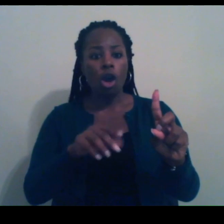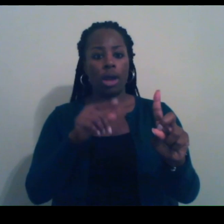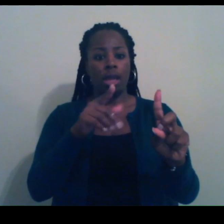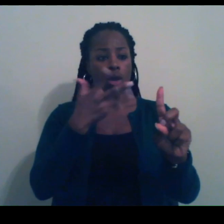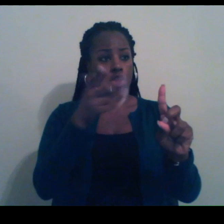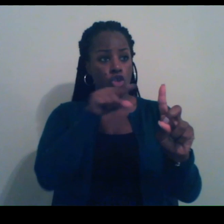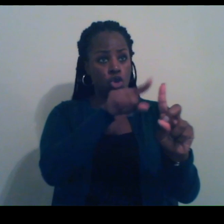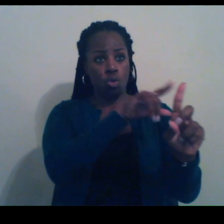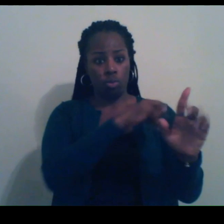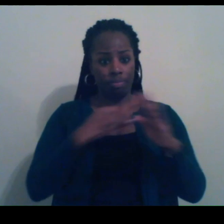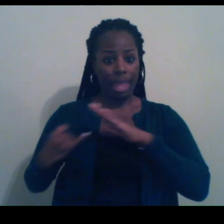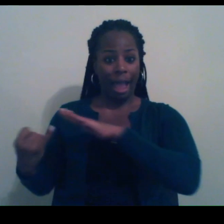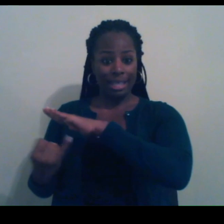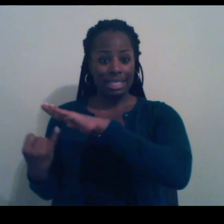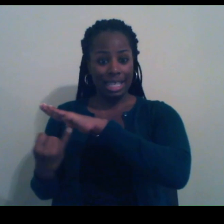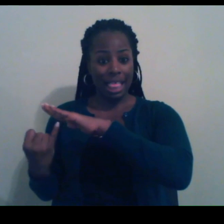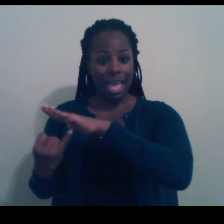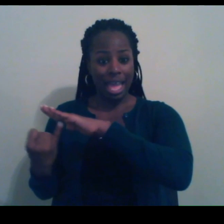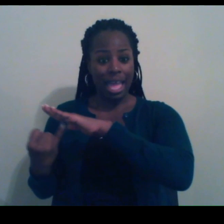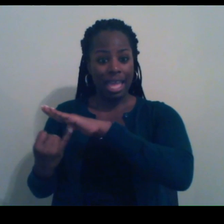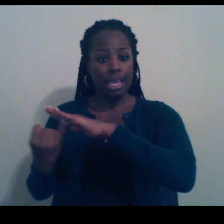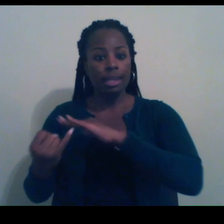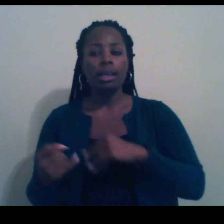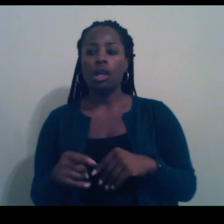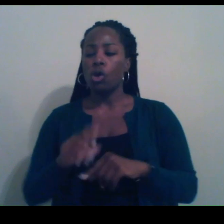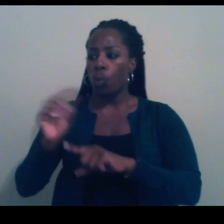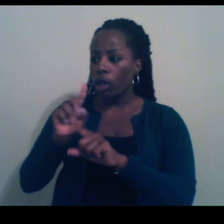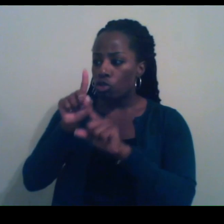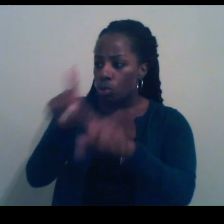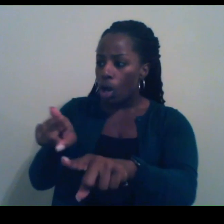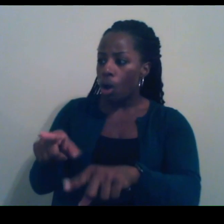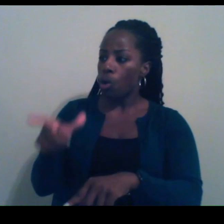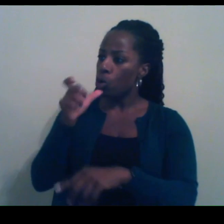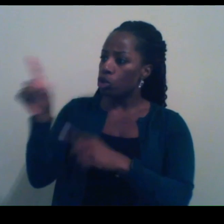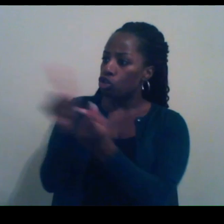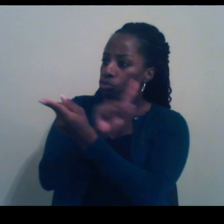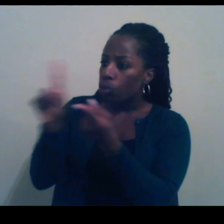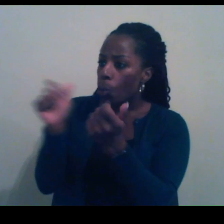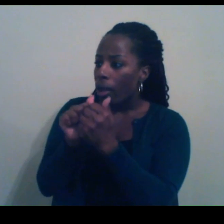public health tools to limit the spread of this virus I want to echo said by the